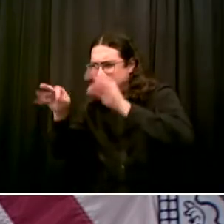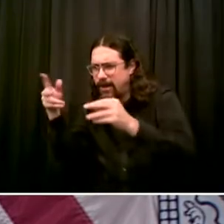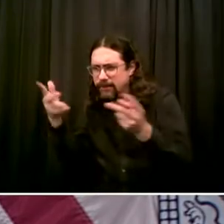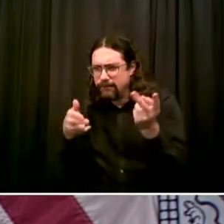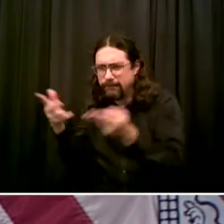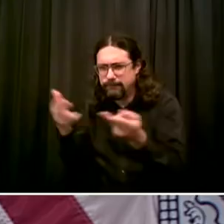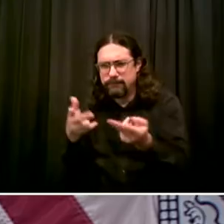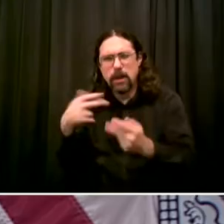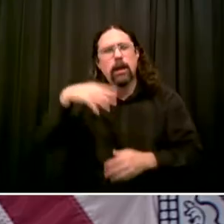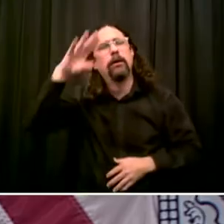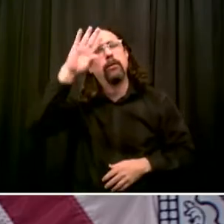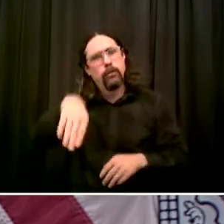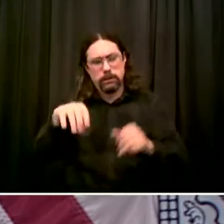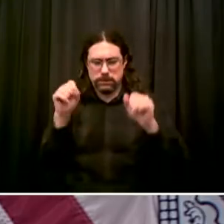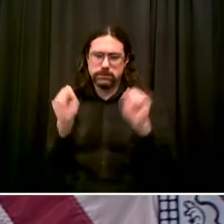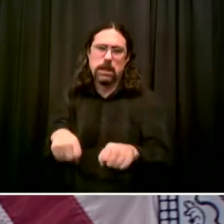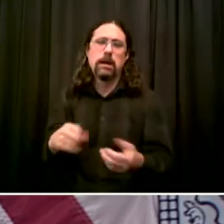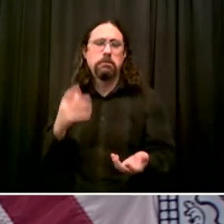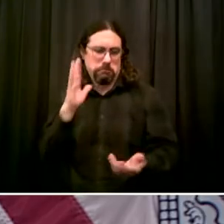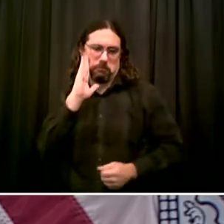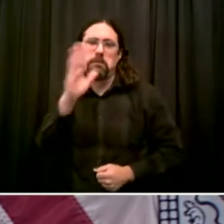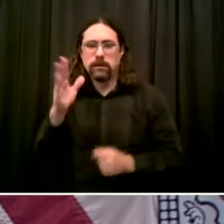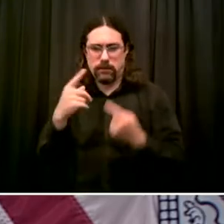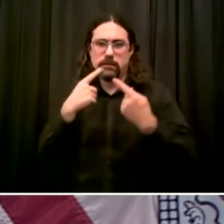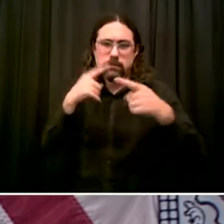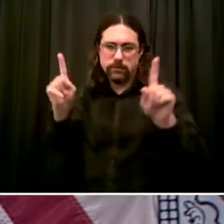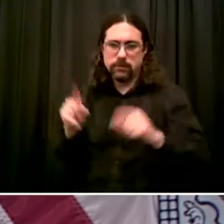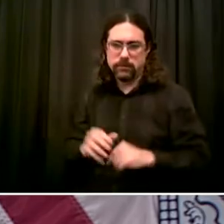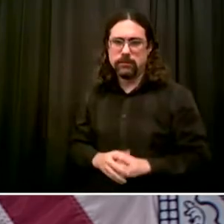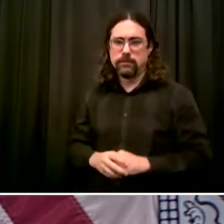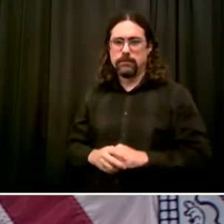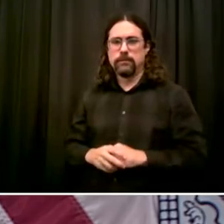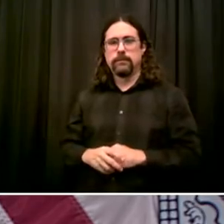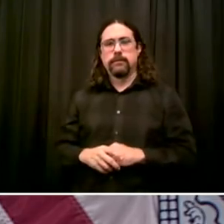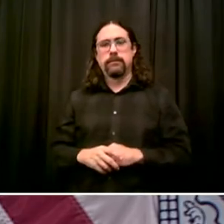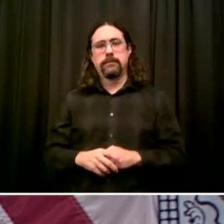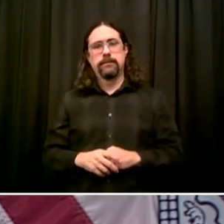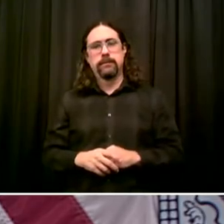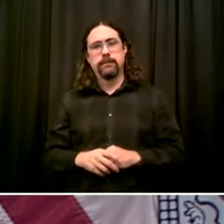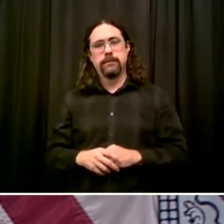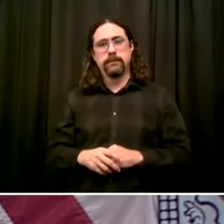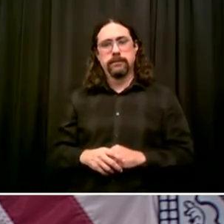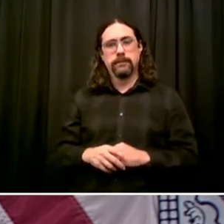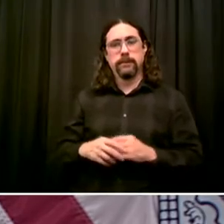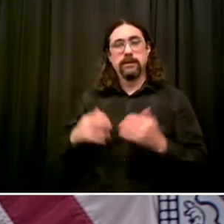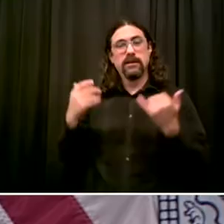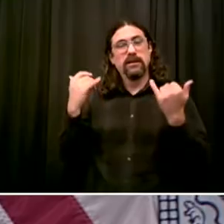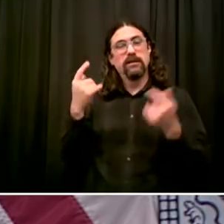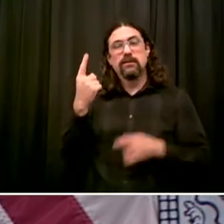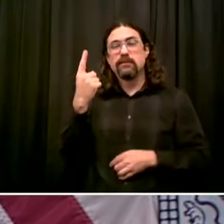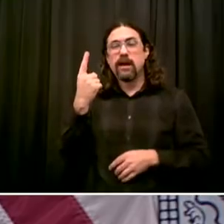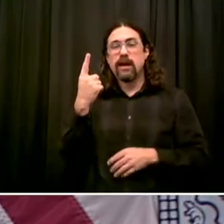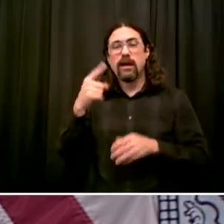WE HAVE TO SET THAT GOAL AND BY THE WAY, THAT GETS US TO THE NEXT STEP. THE CLOUD